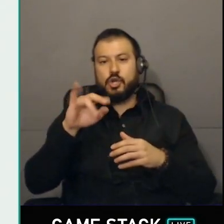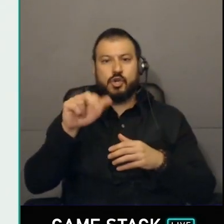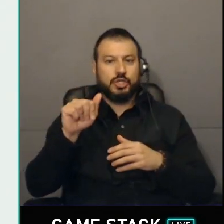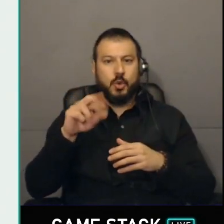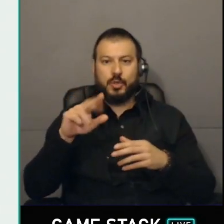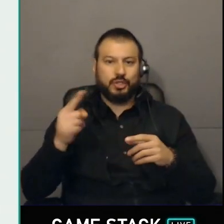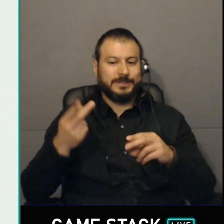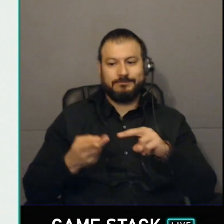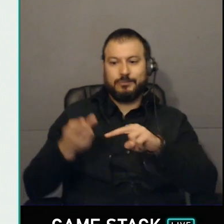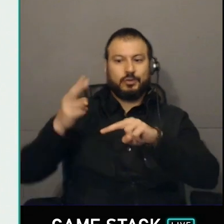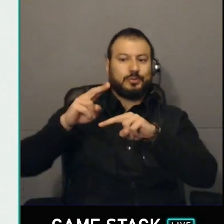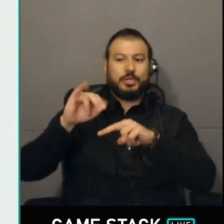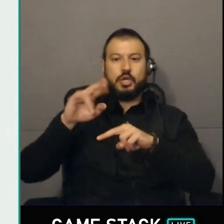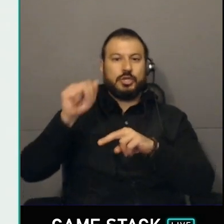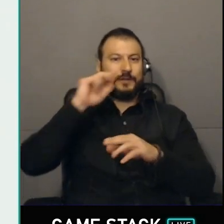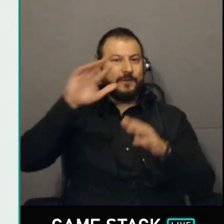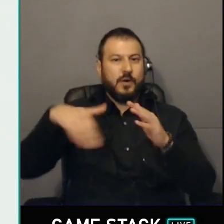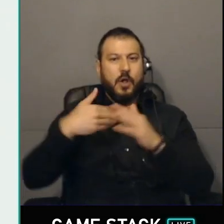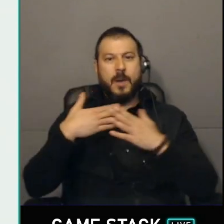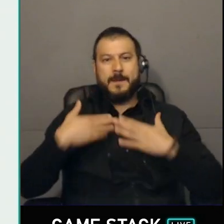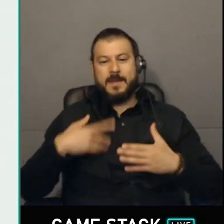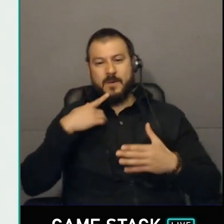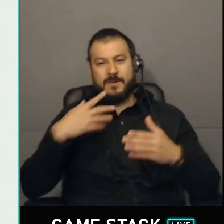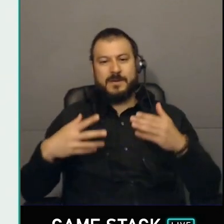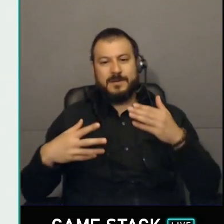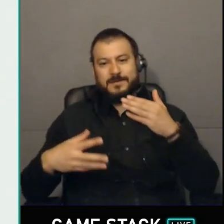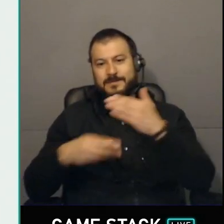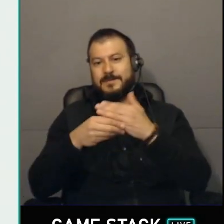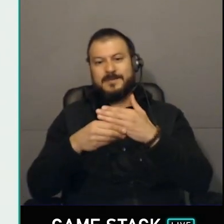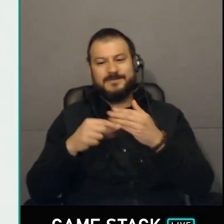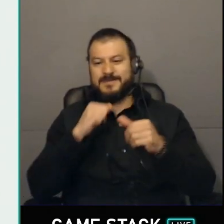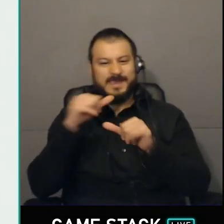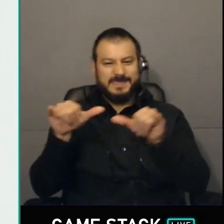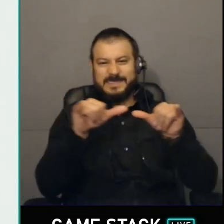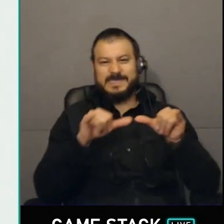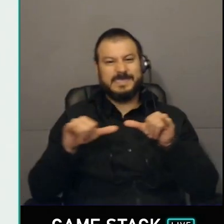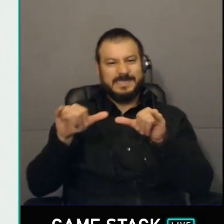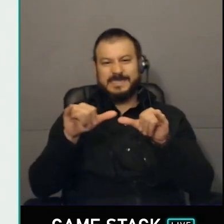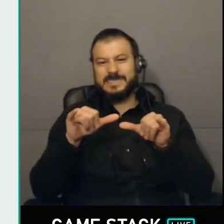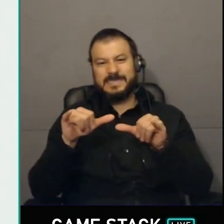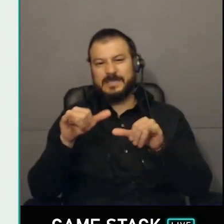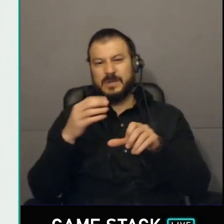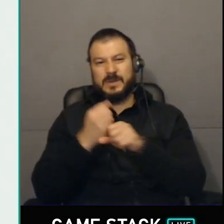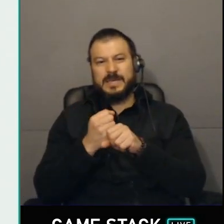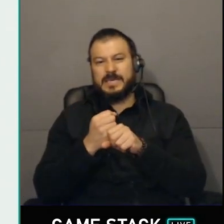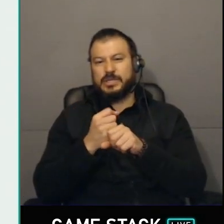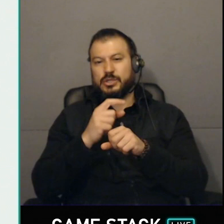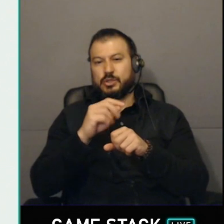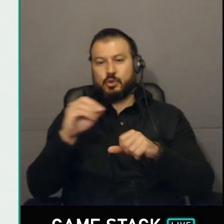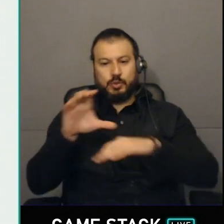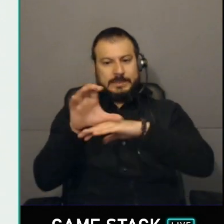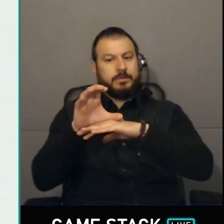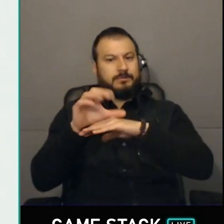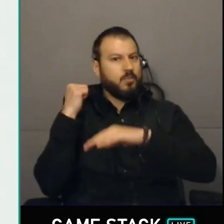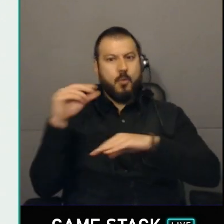all bodies is going to introduce inconsistencies, we're going to get two stable stacks, we’re gonna get bodies